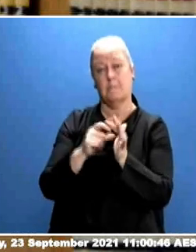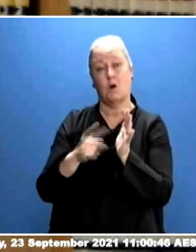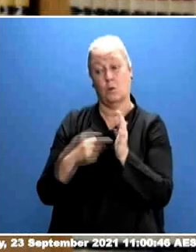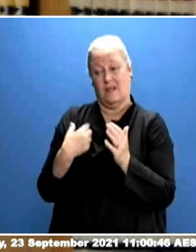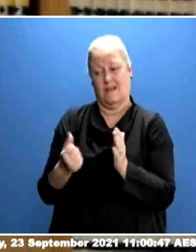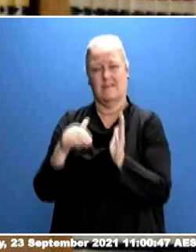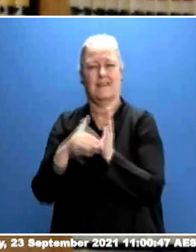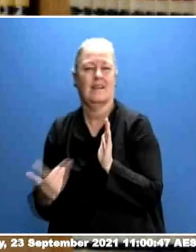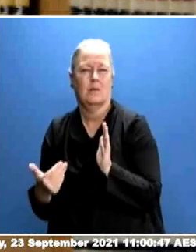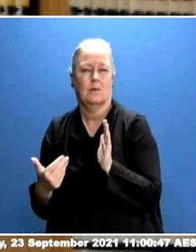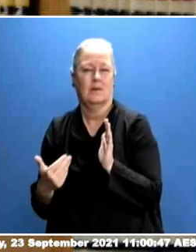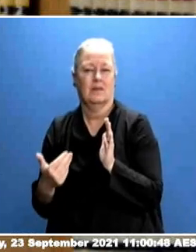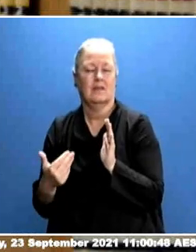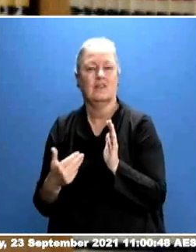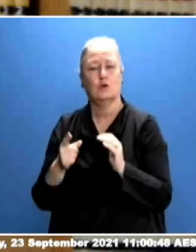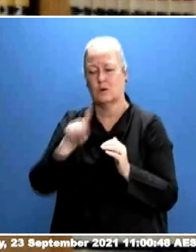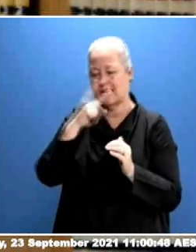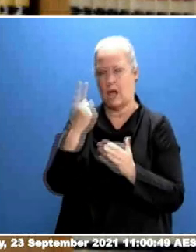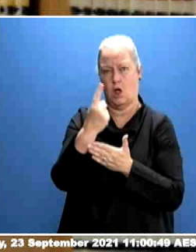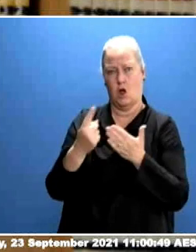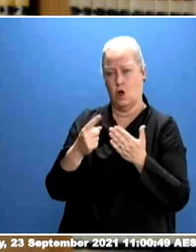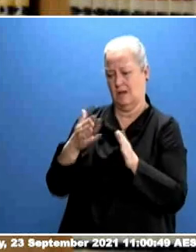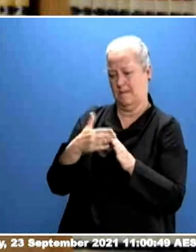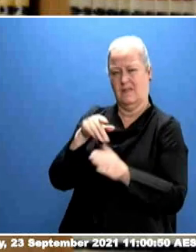cannot be done in isolation, but has to be done in consideration